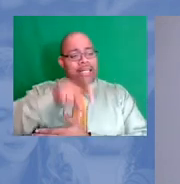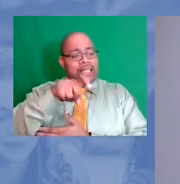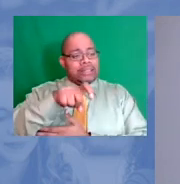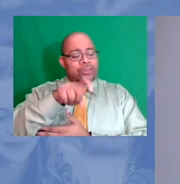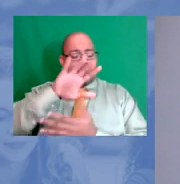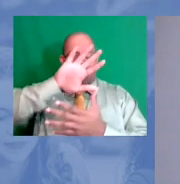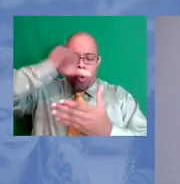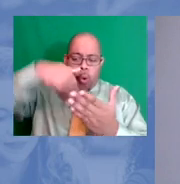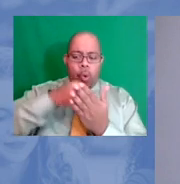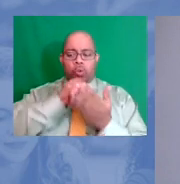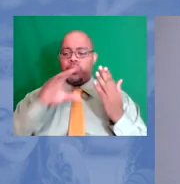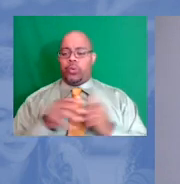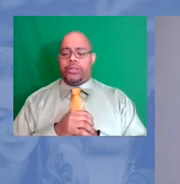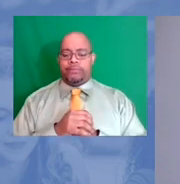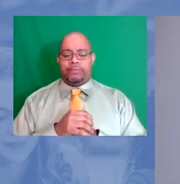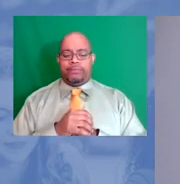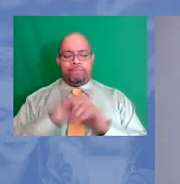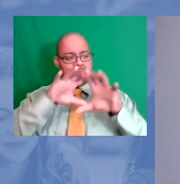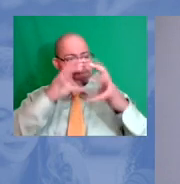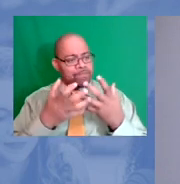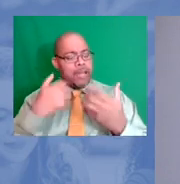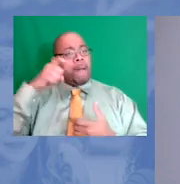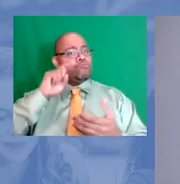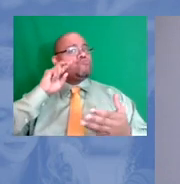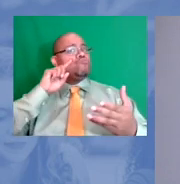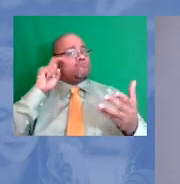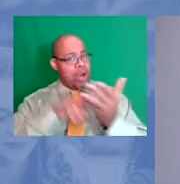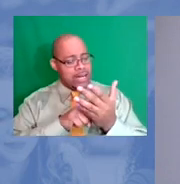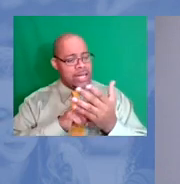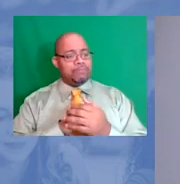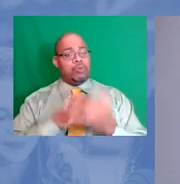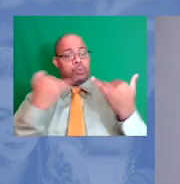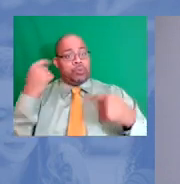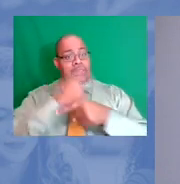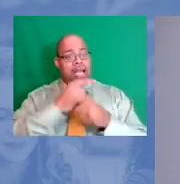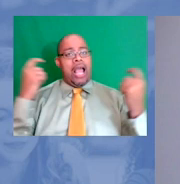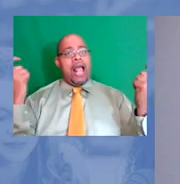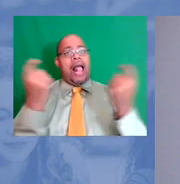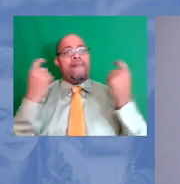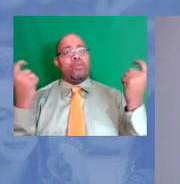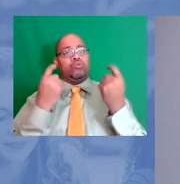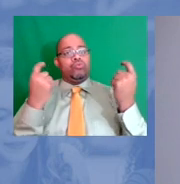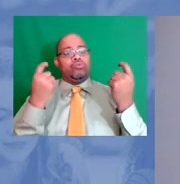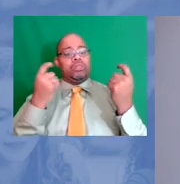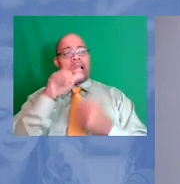I ALSO MUST RECOGNIZE THAT TODAY IS THE ANNIVERSARY OF THE LANDMARK OLMSTEAD DECISION.